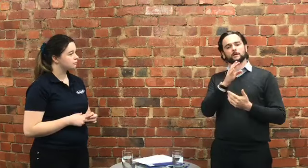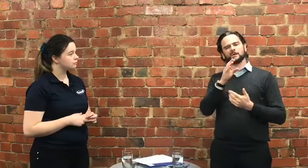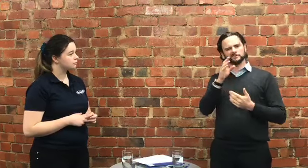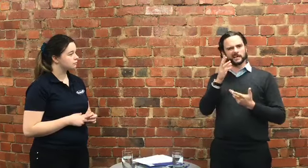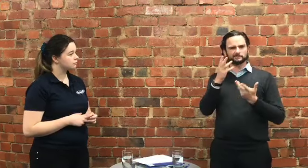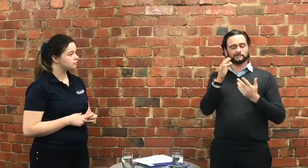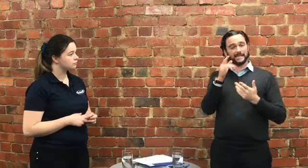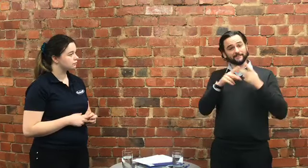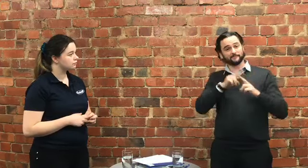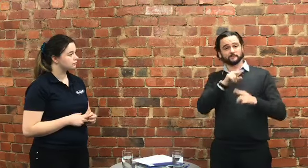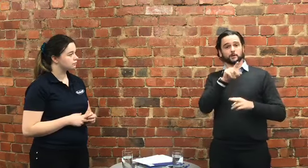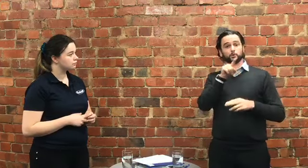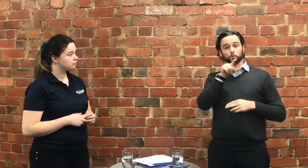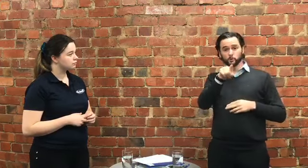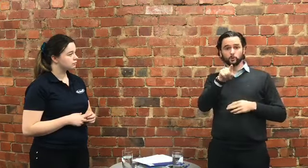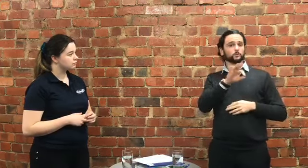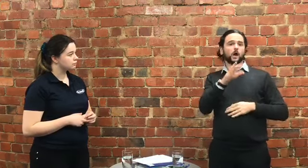to make sure that their plan is covered.